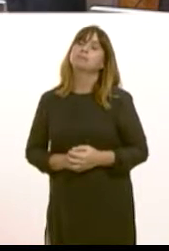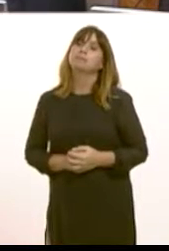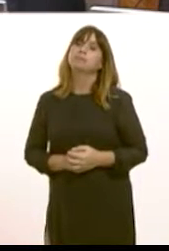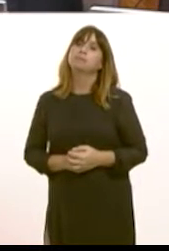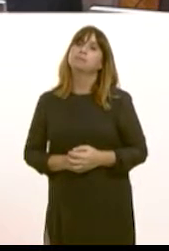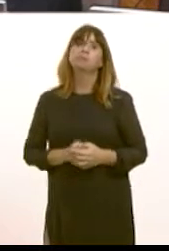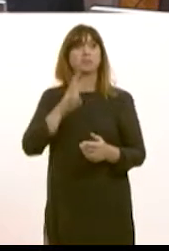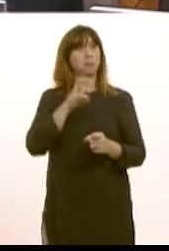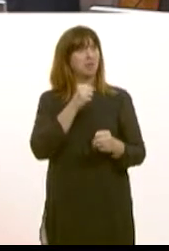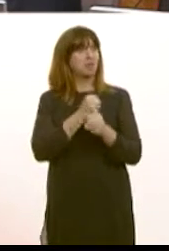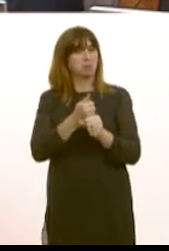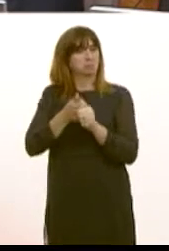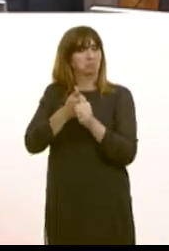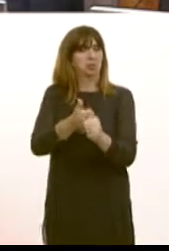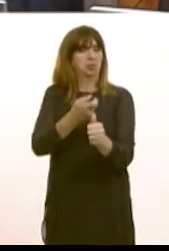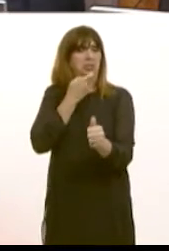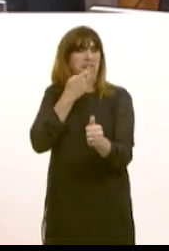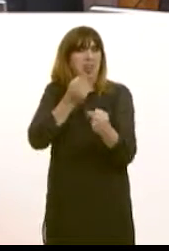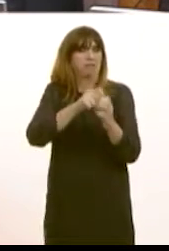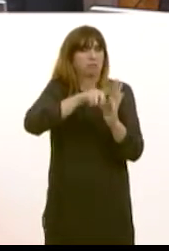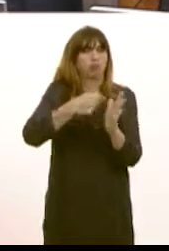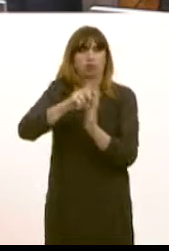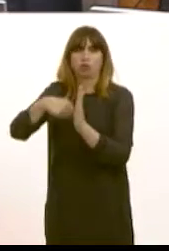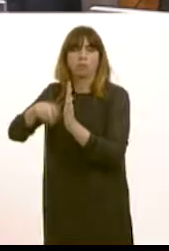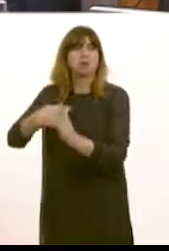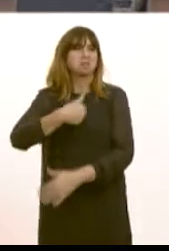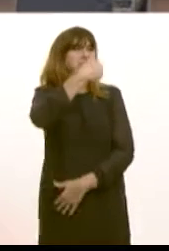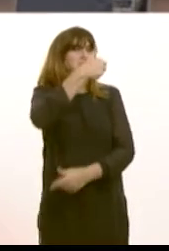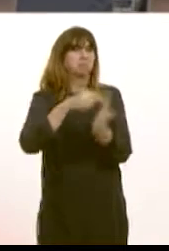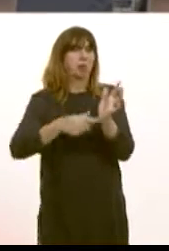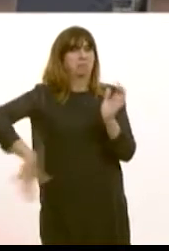support for the steel industry, through these projects, which I very much welcome, in Port Talbot.